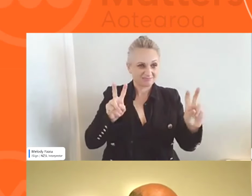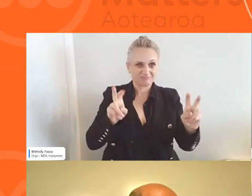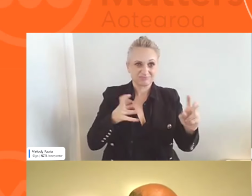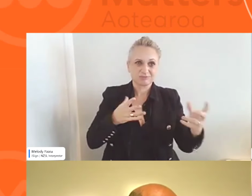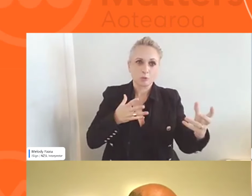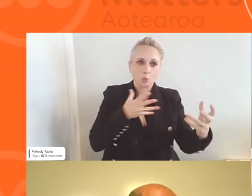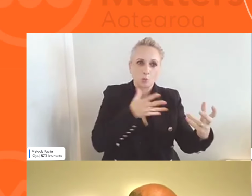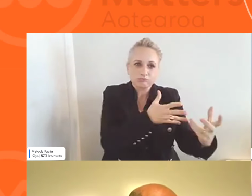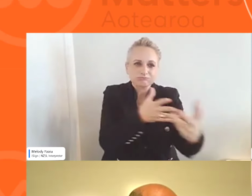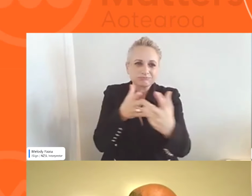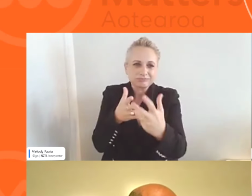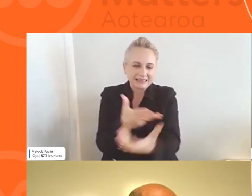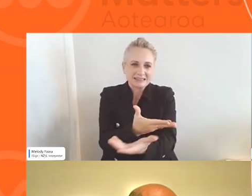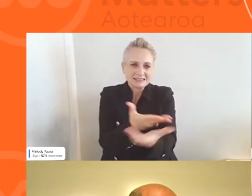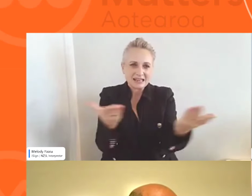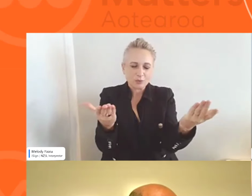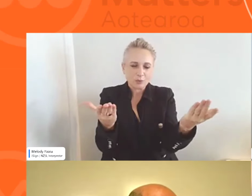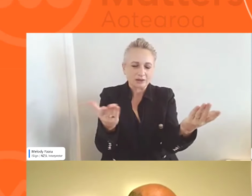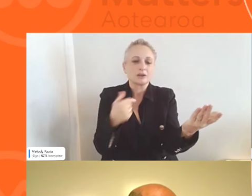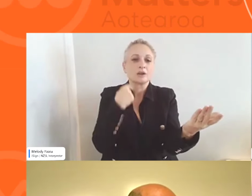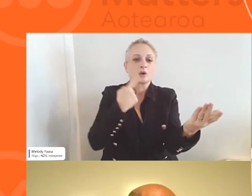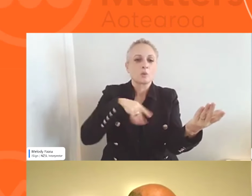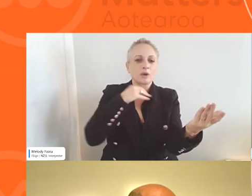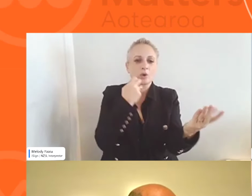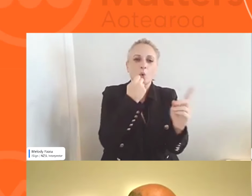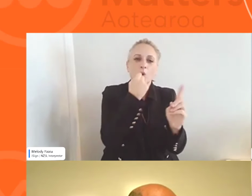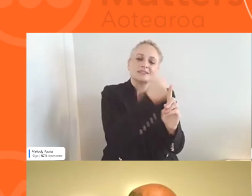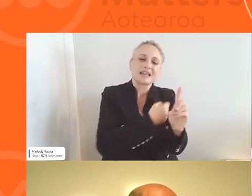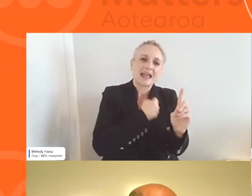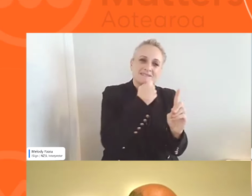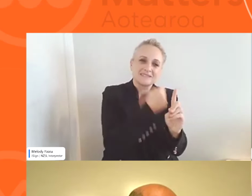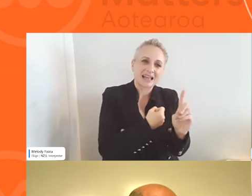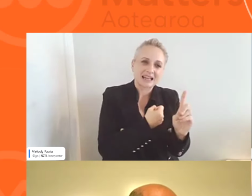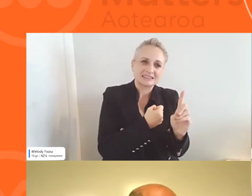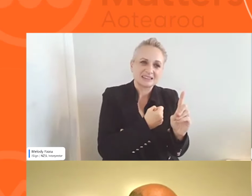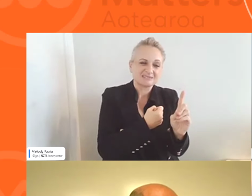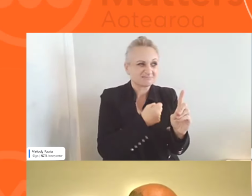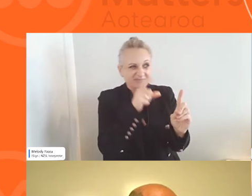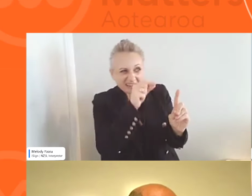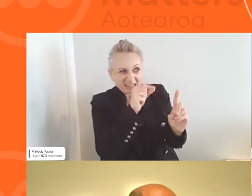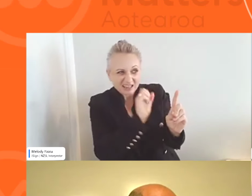but we're always advocating for it to be done better, and if possible